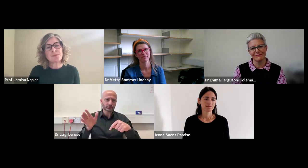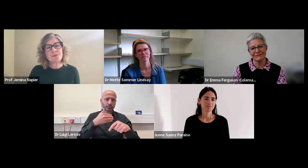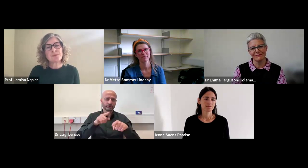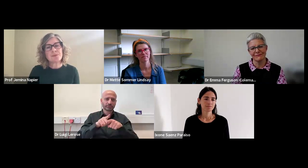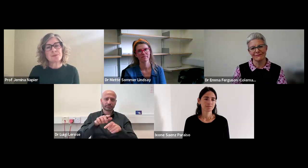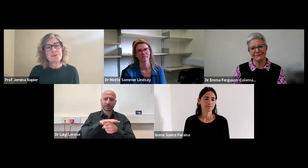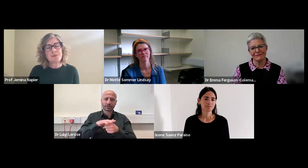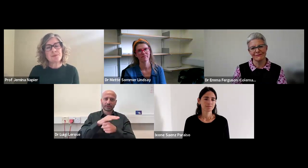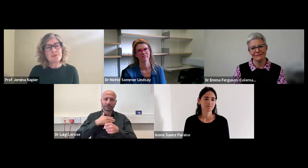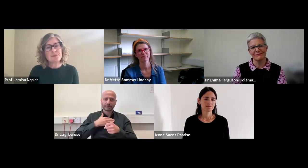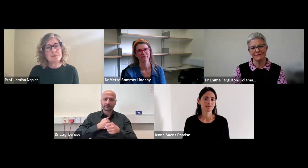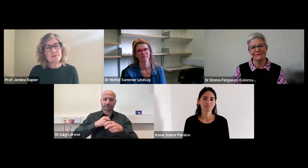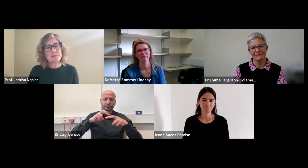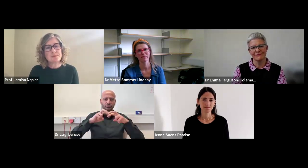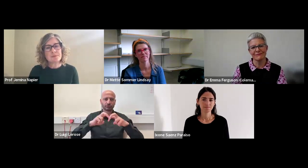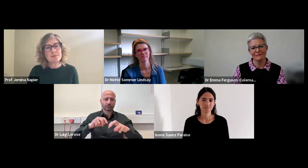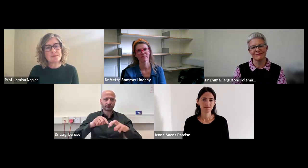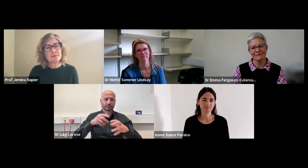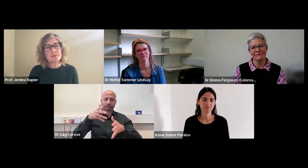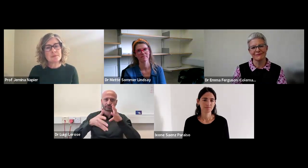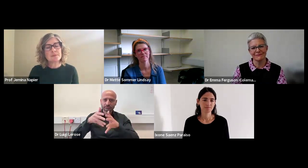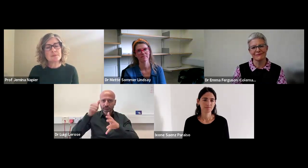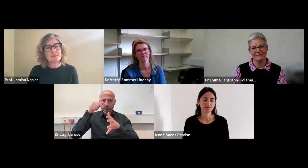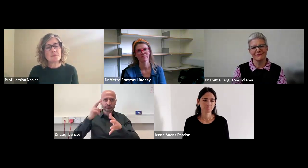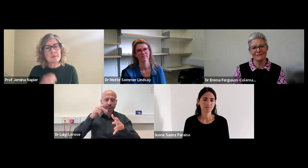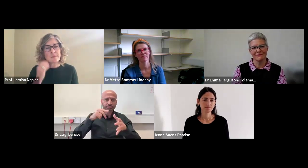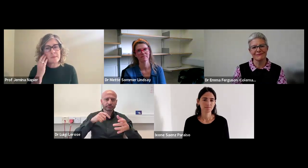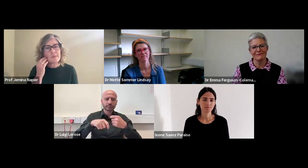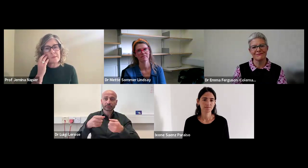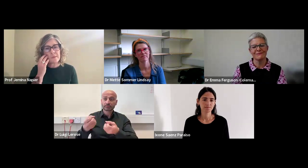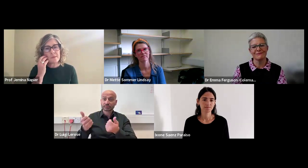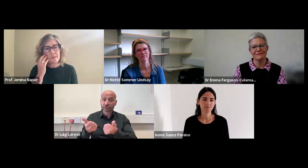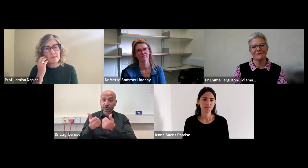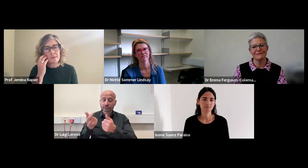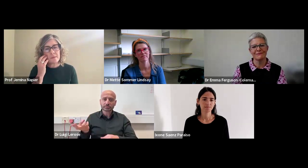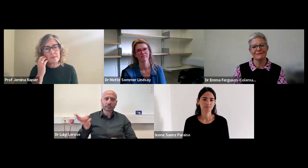with other international deaf scholars, that's particularly special. And in my area of research,